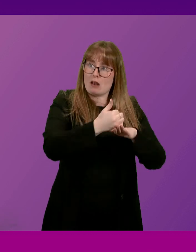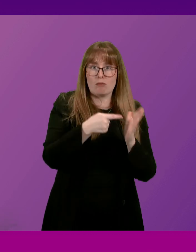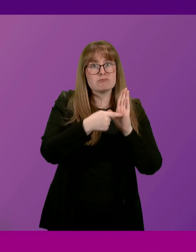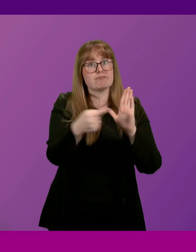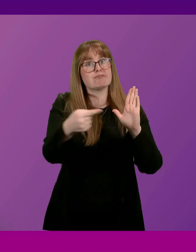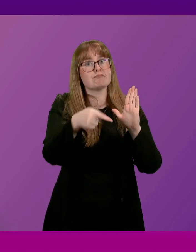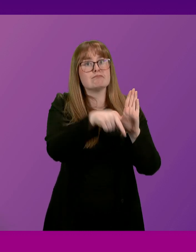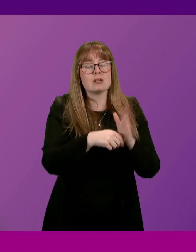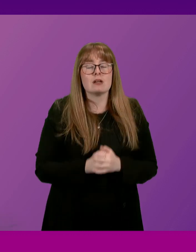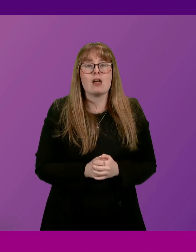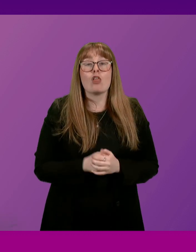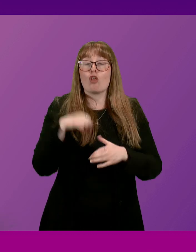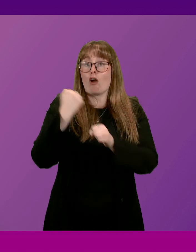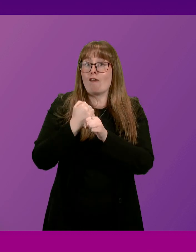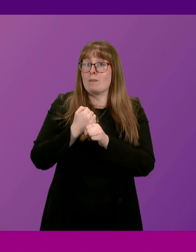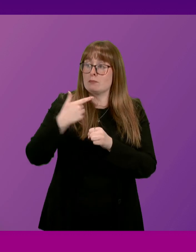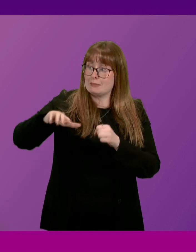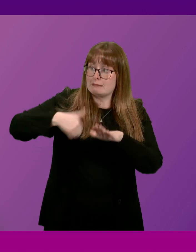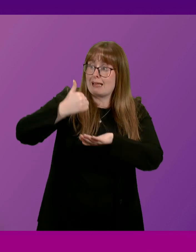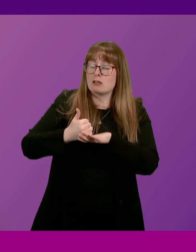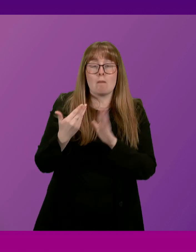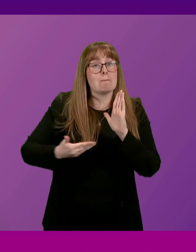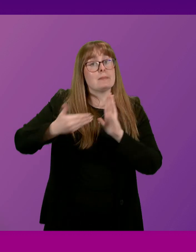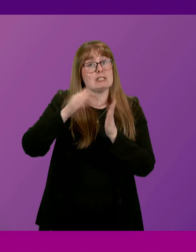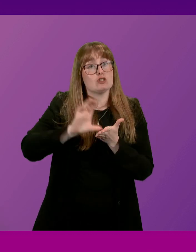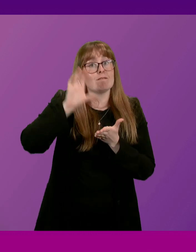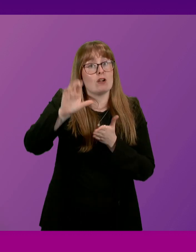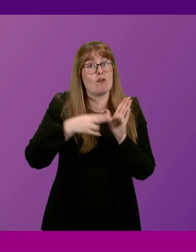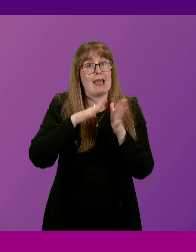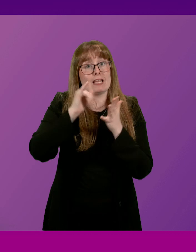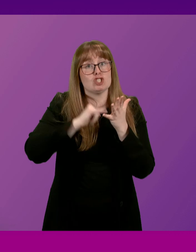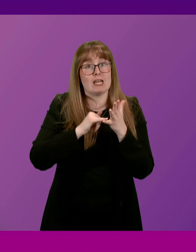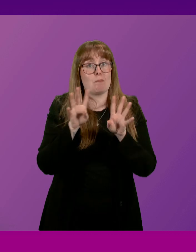The Government has put in place additional funding to national health service boards to deliver